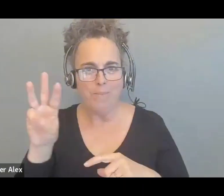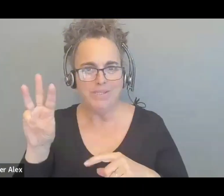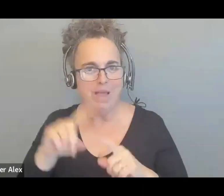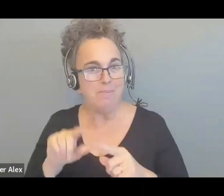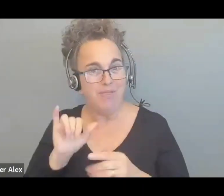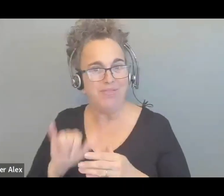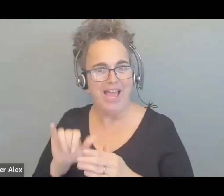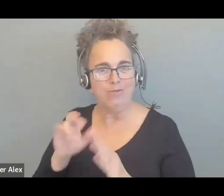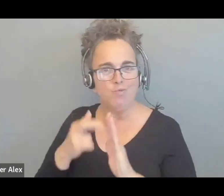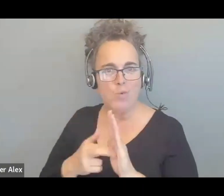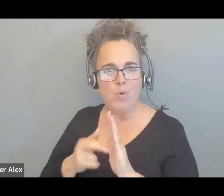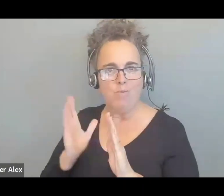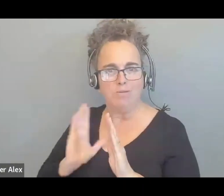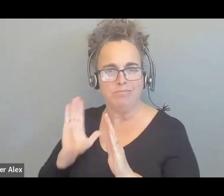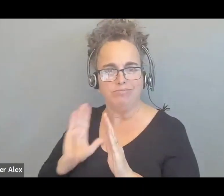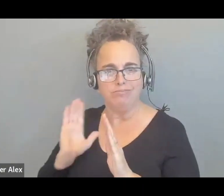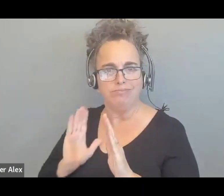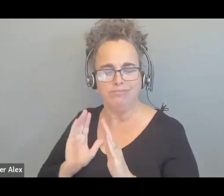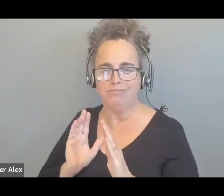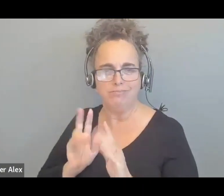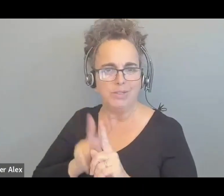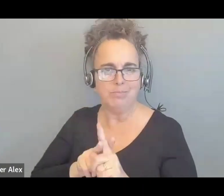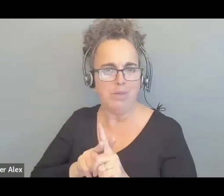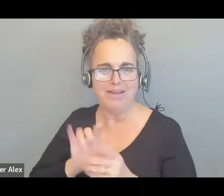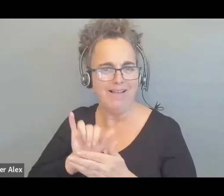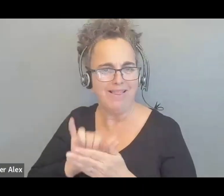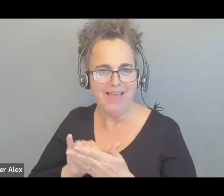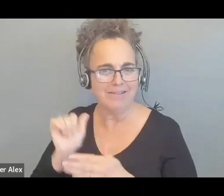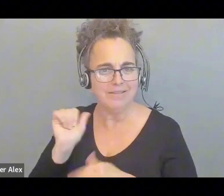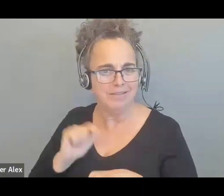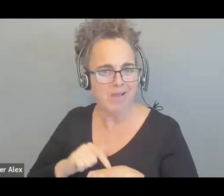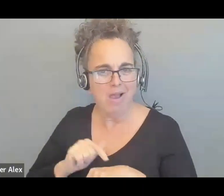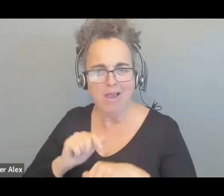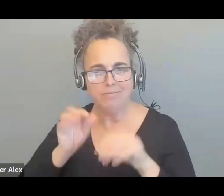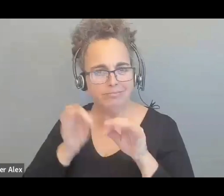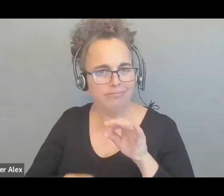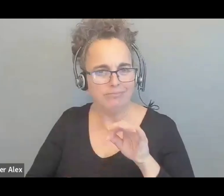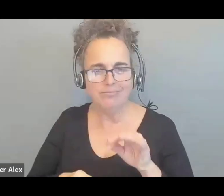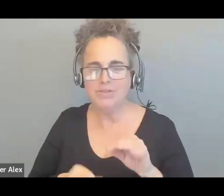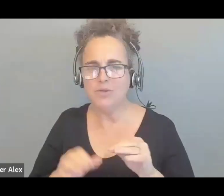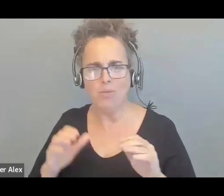what their intention was in those guidelines to where the internet is today.